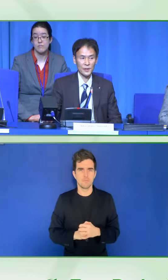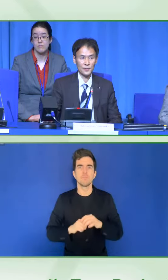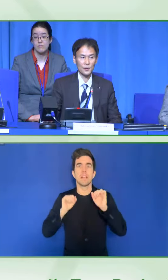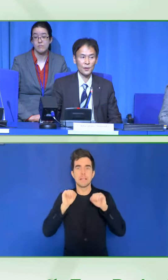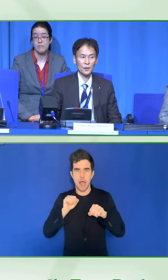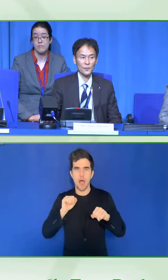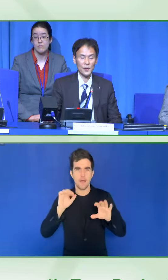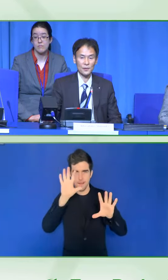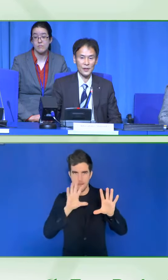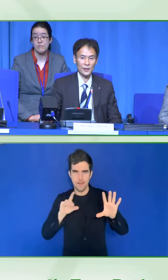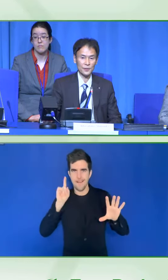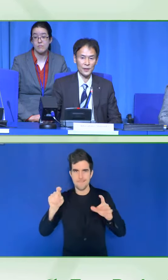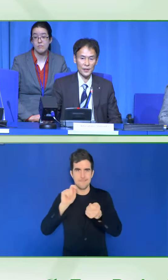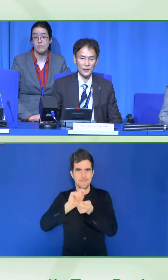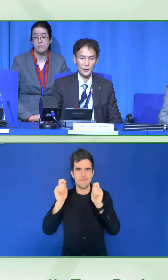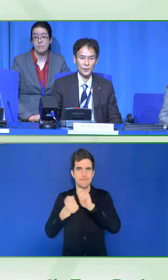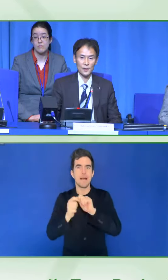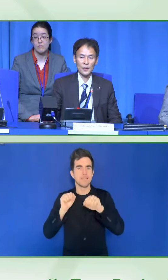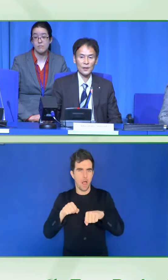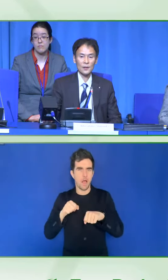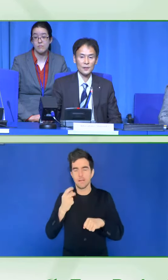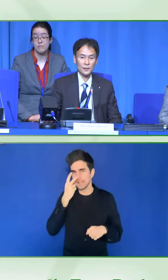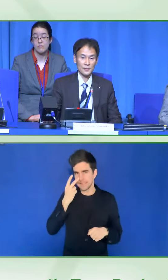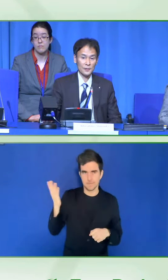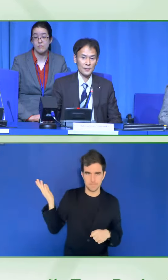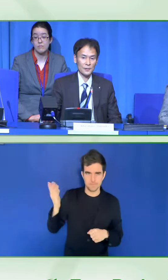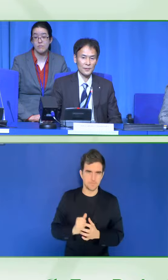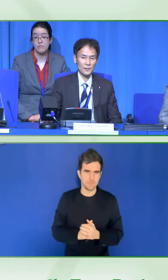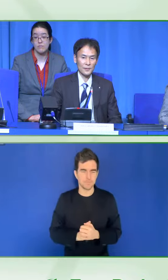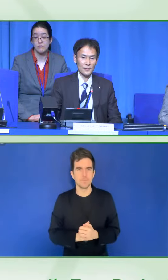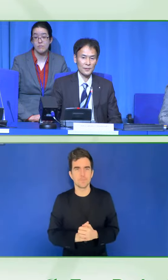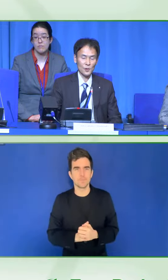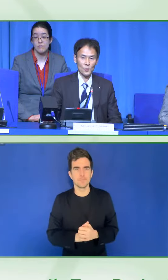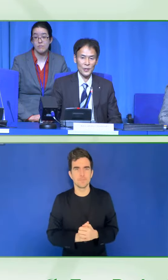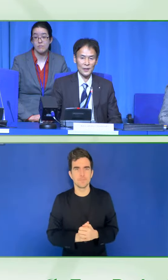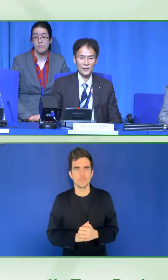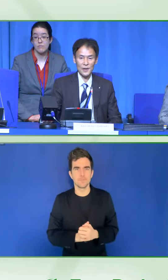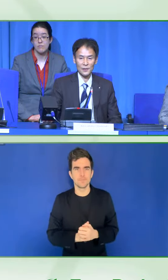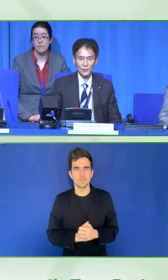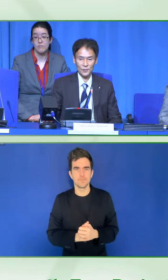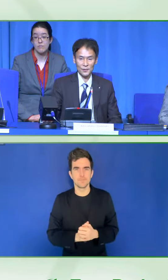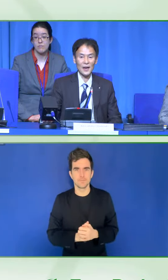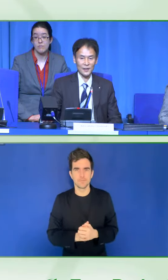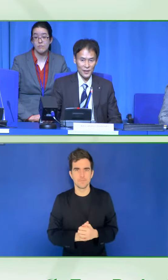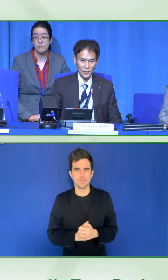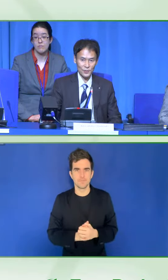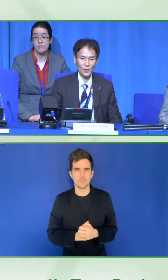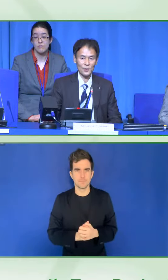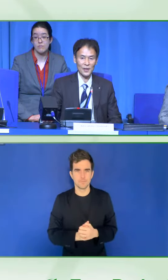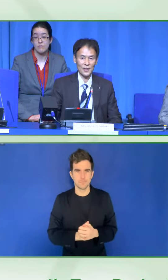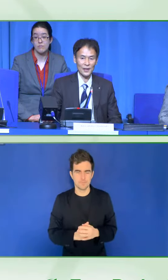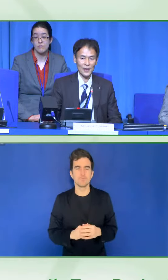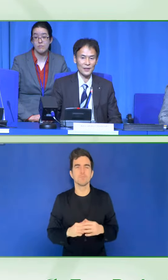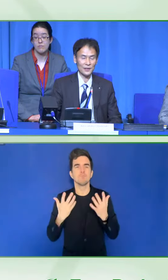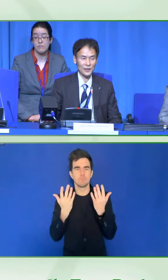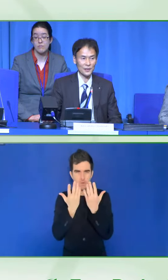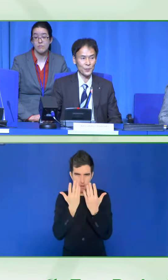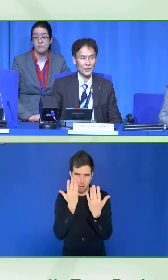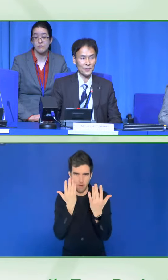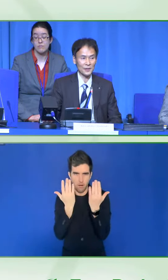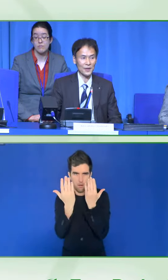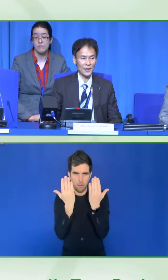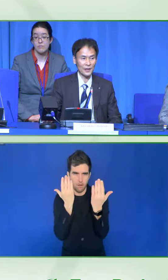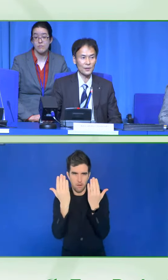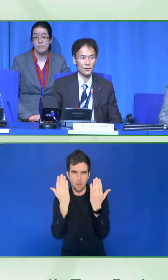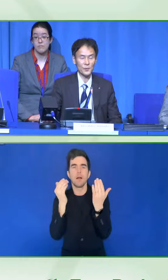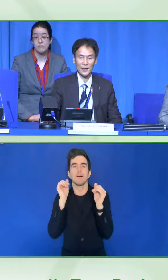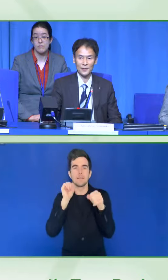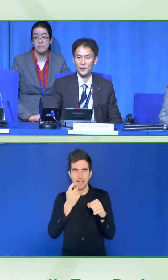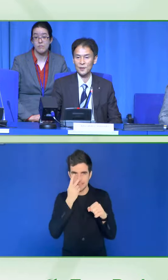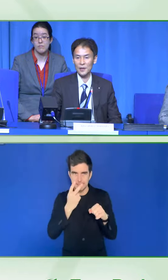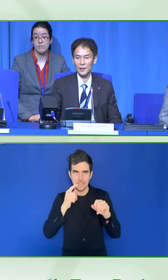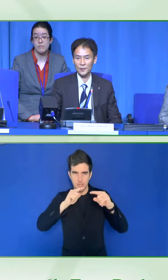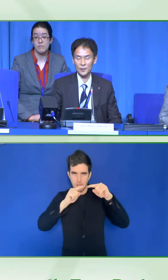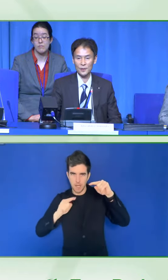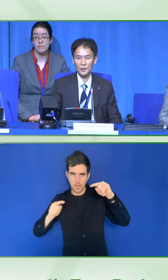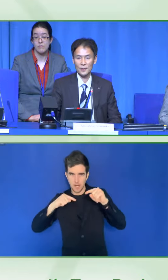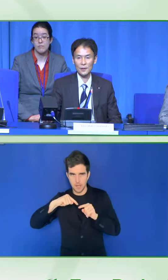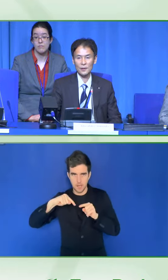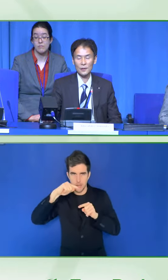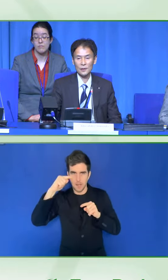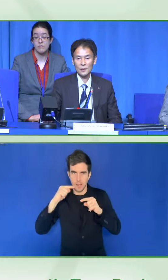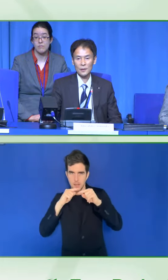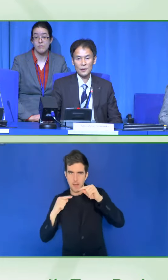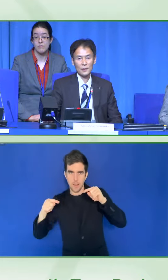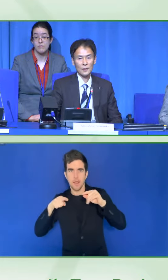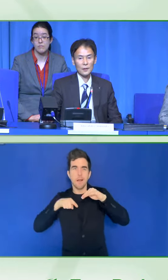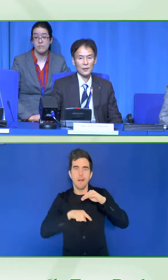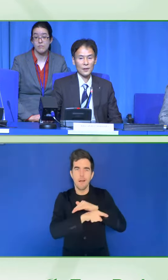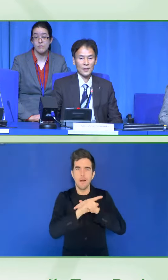Many websites put the link to our website, on their pages.